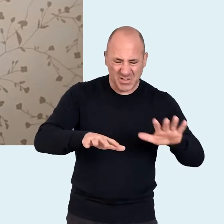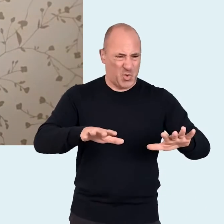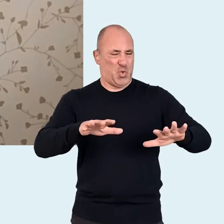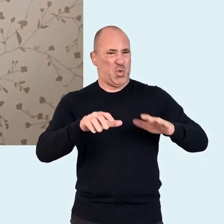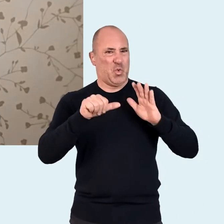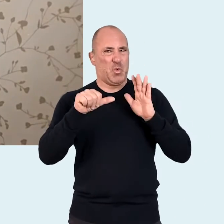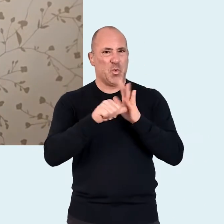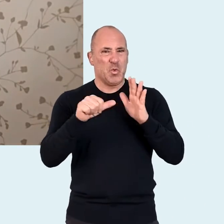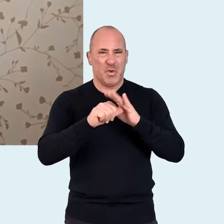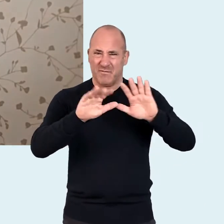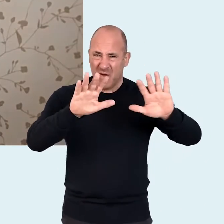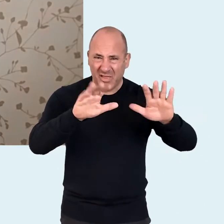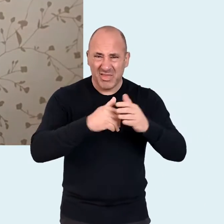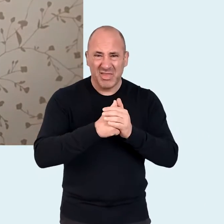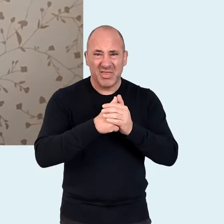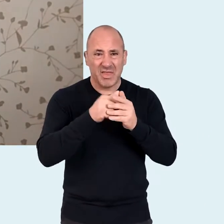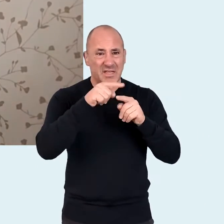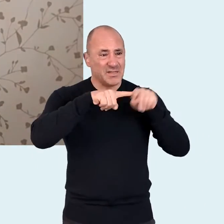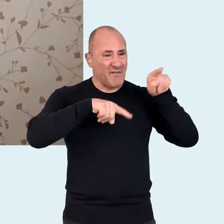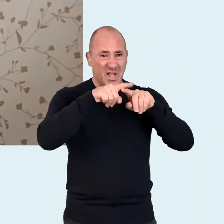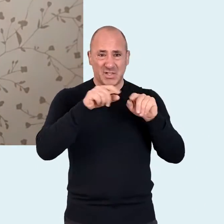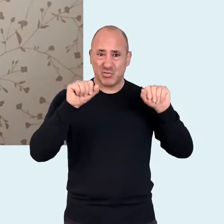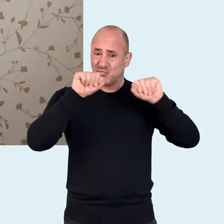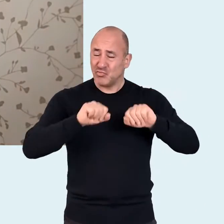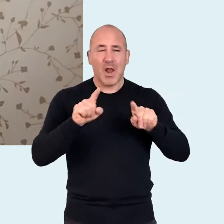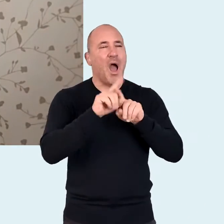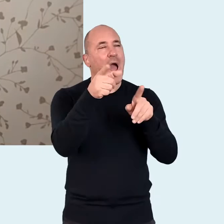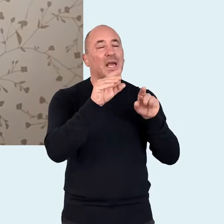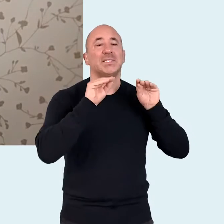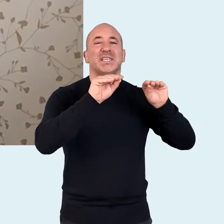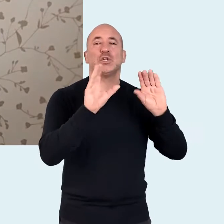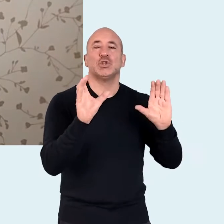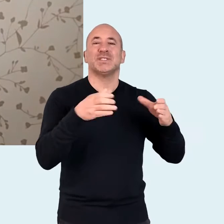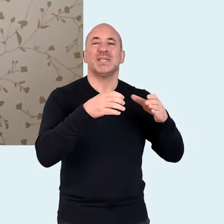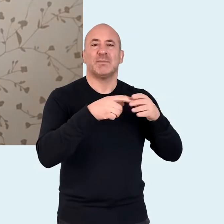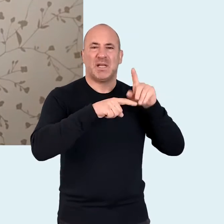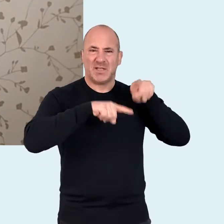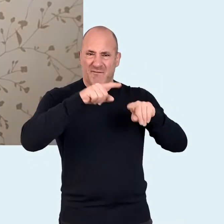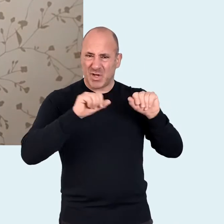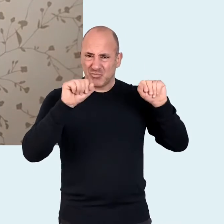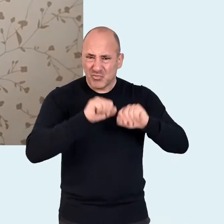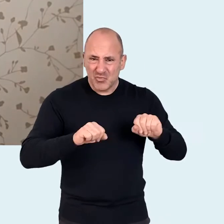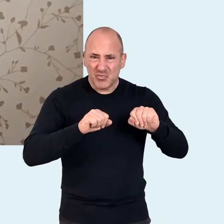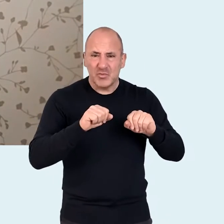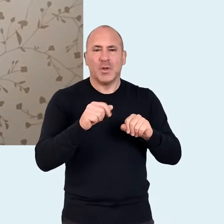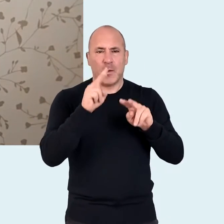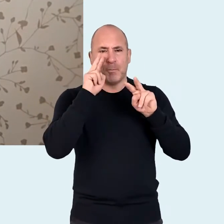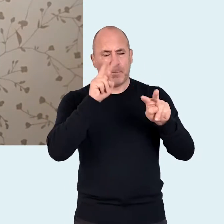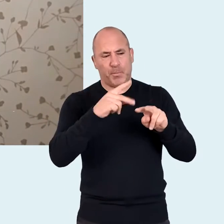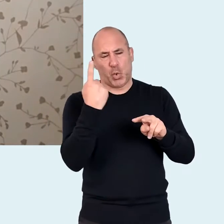there. This isn't always possible to start with, so if you don't already have diversity,